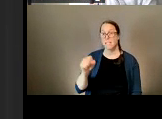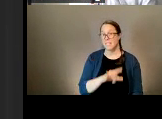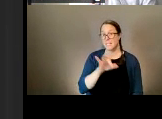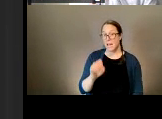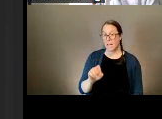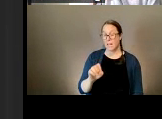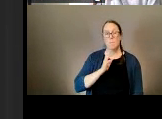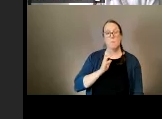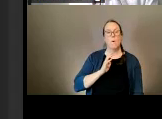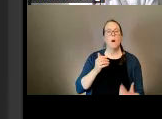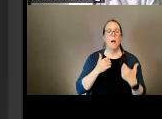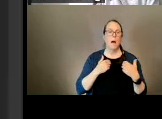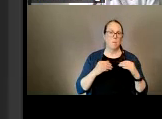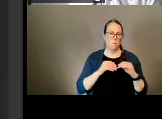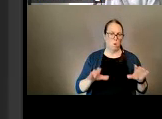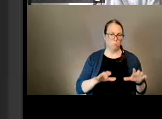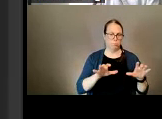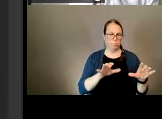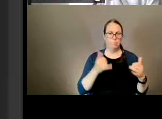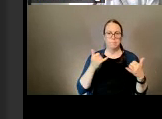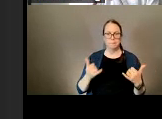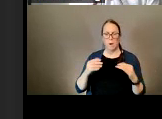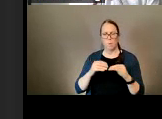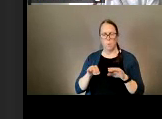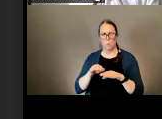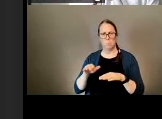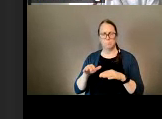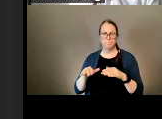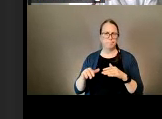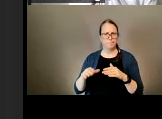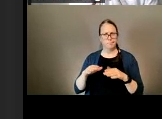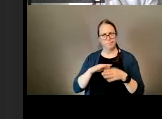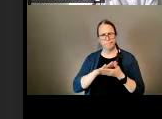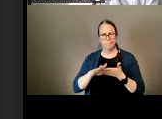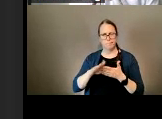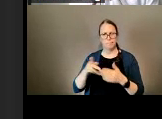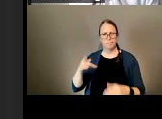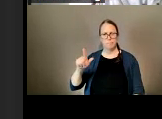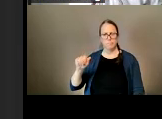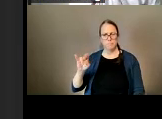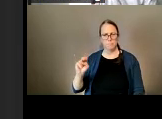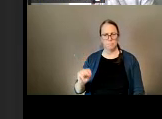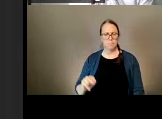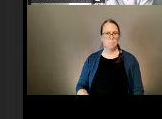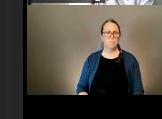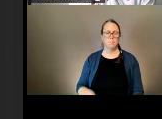with serifs to something without serifs. So that should help a bit. Amber, did you have anything else there